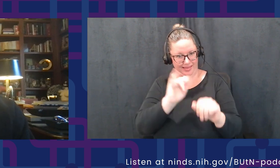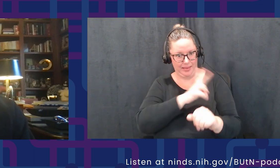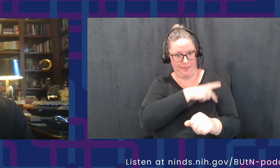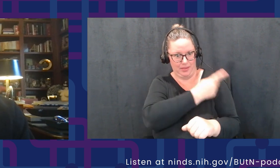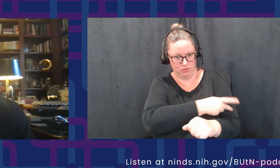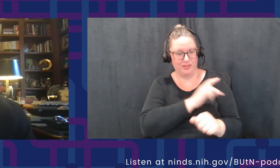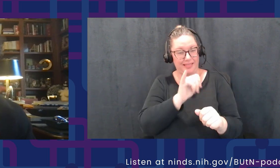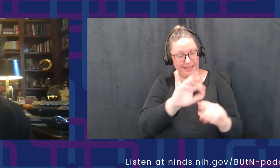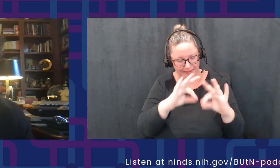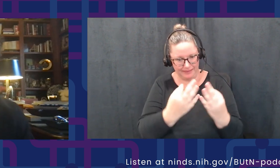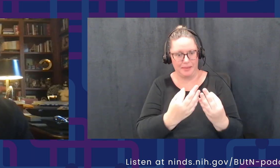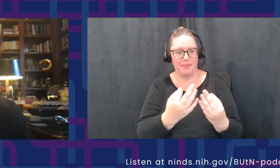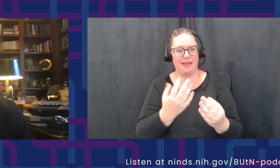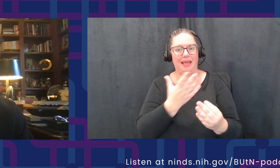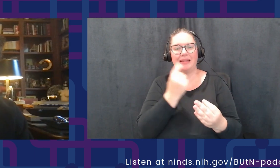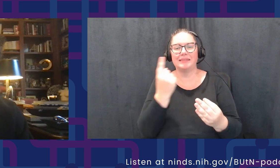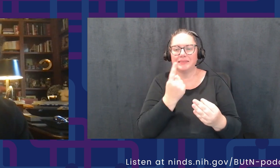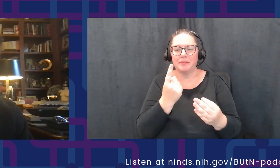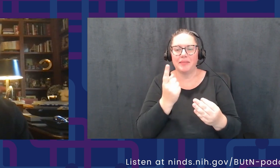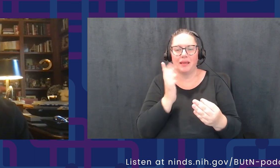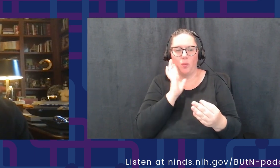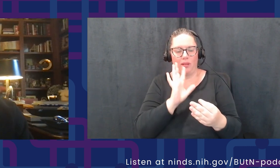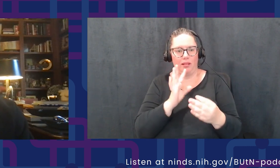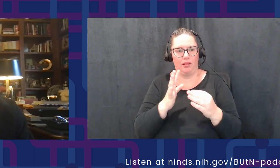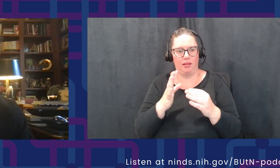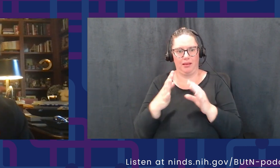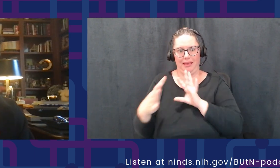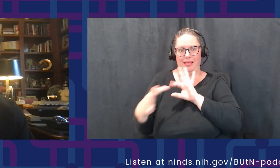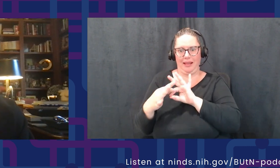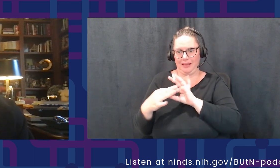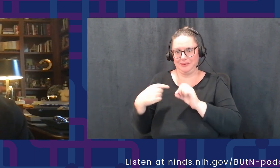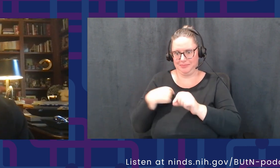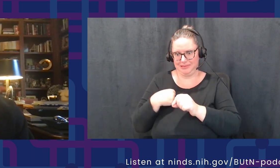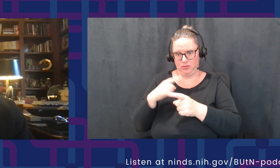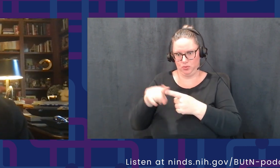that family, and something that connected me to that patient.